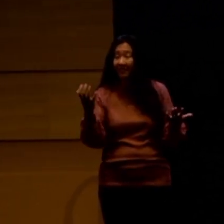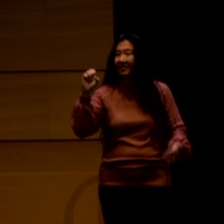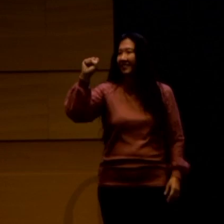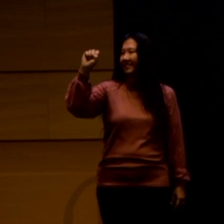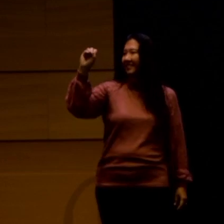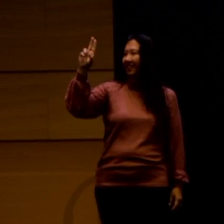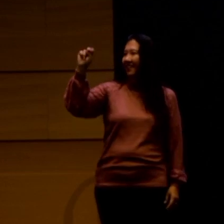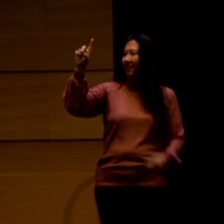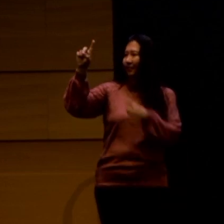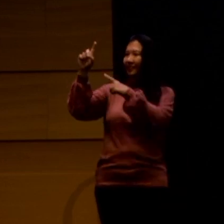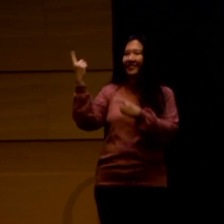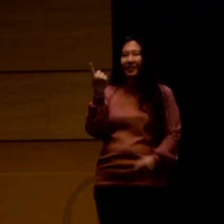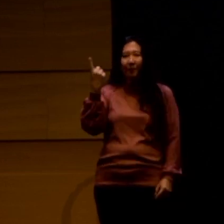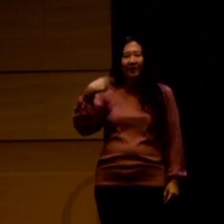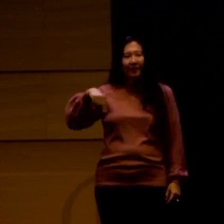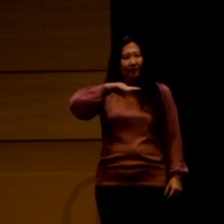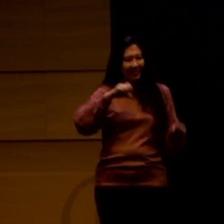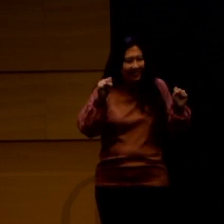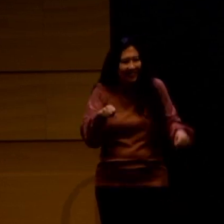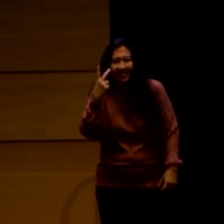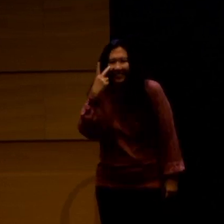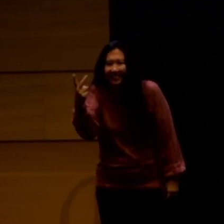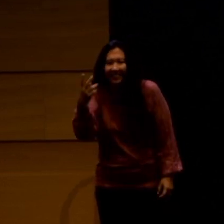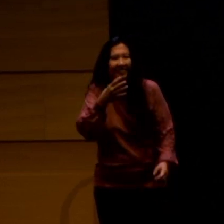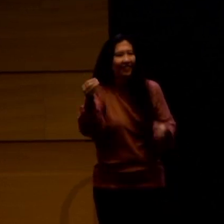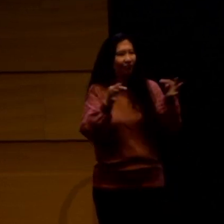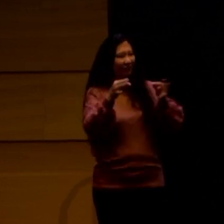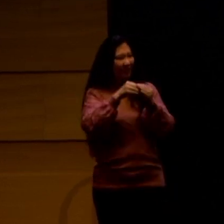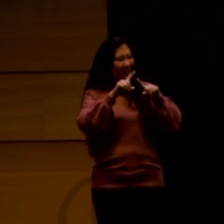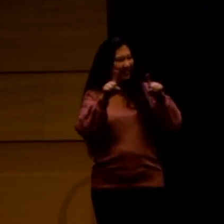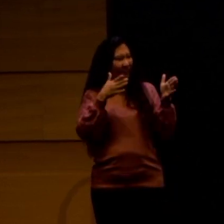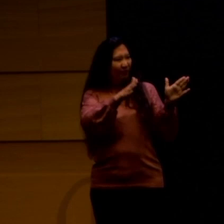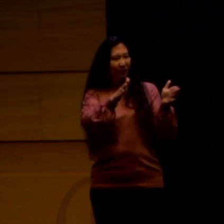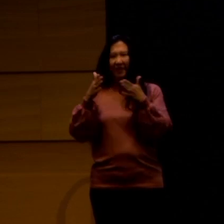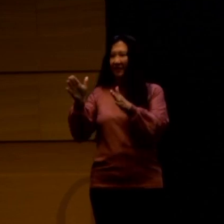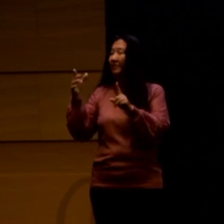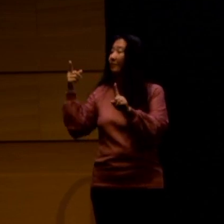Sound is something that we can see and describe in different ways.